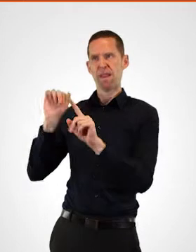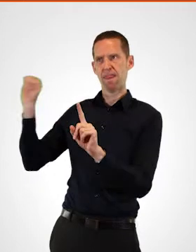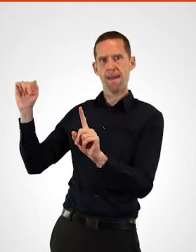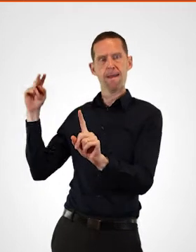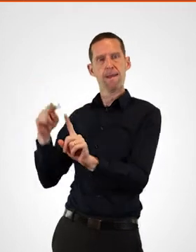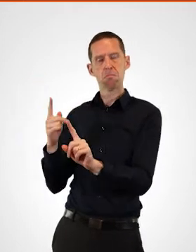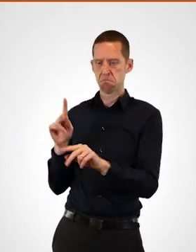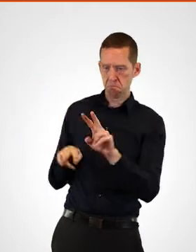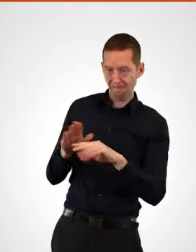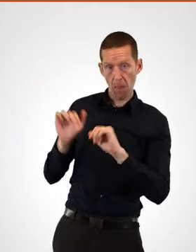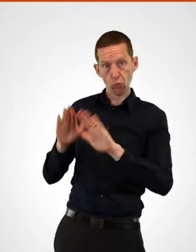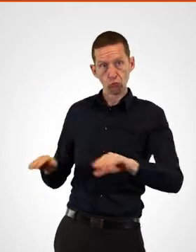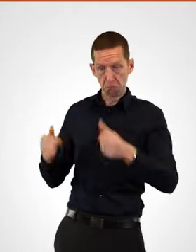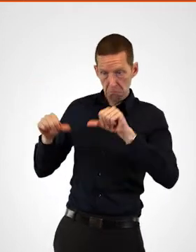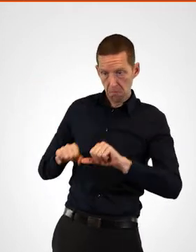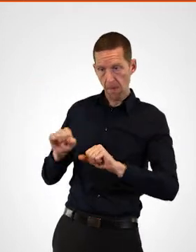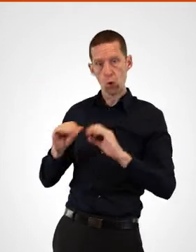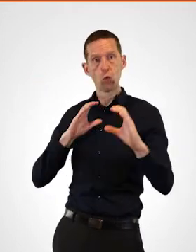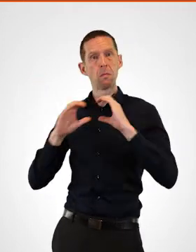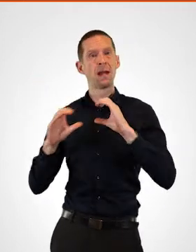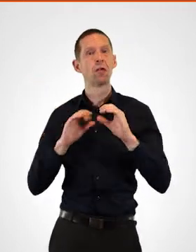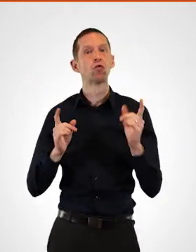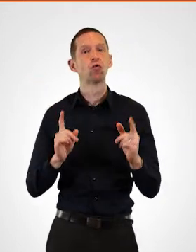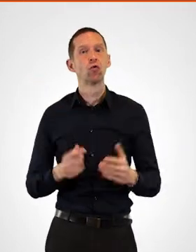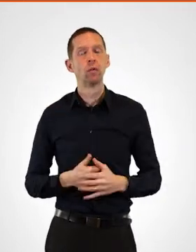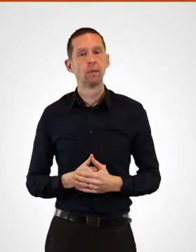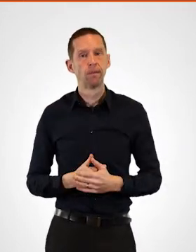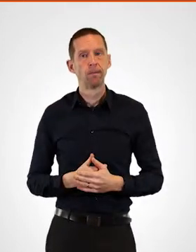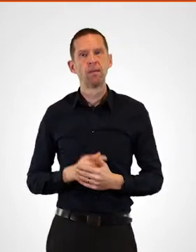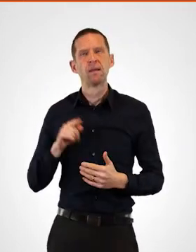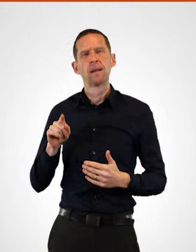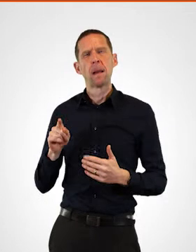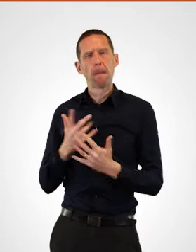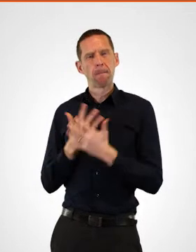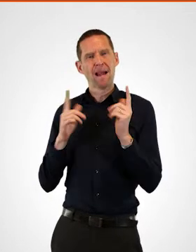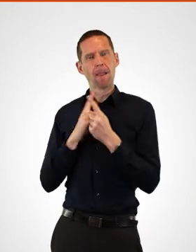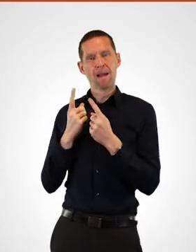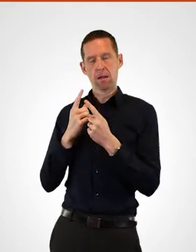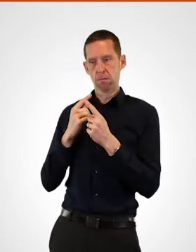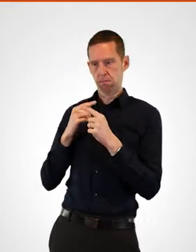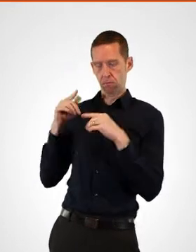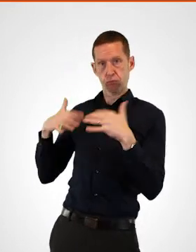about what their children were doing in terms of communication, and I think the figures here are really quite striking because